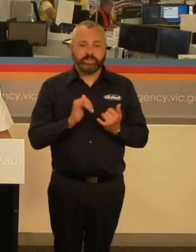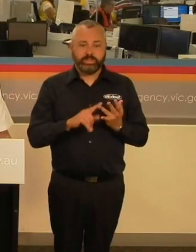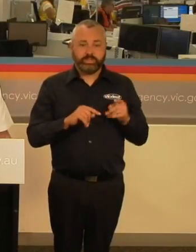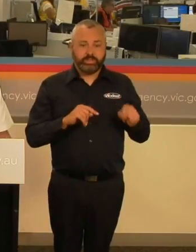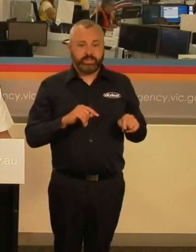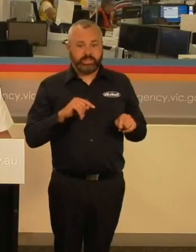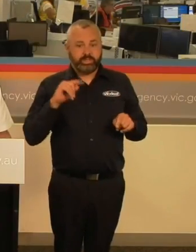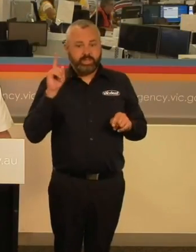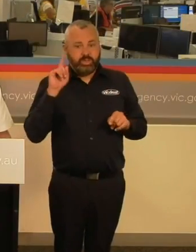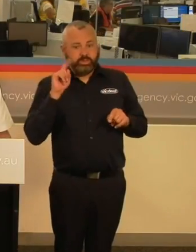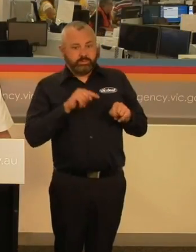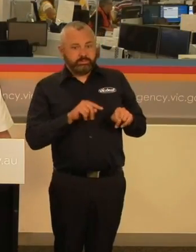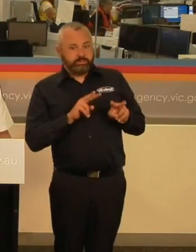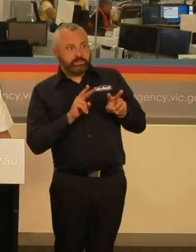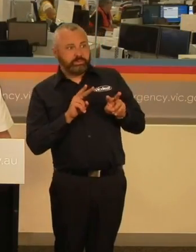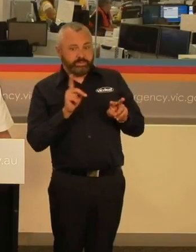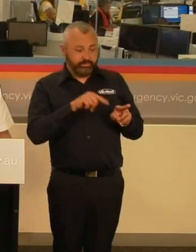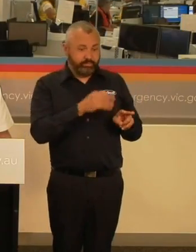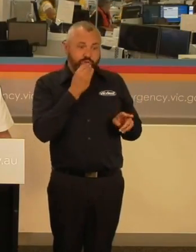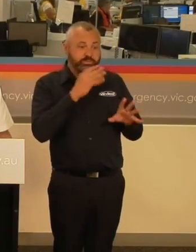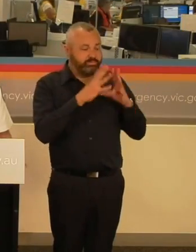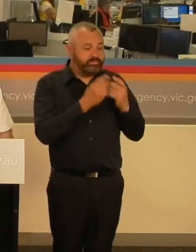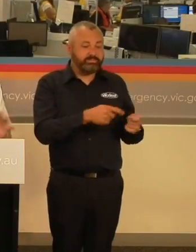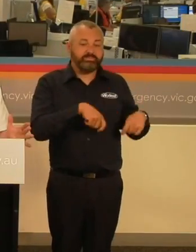southwestern corner is the Green triangle of plantations and reaches back